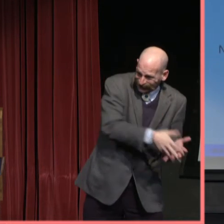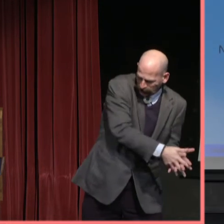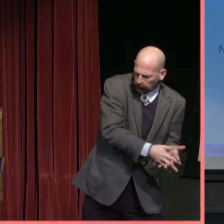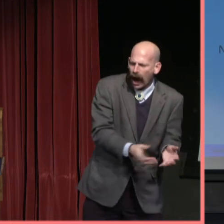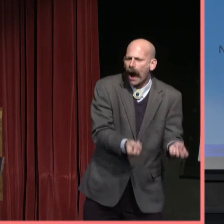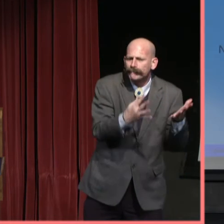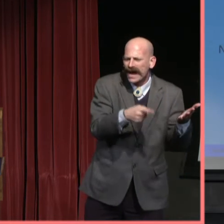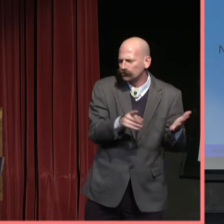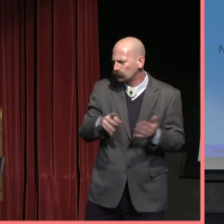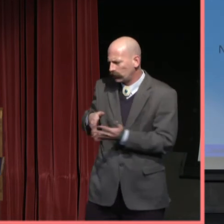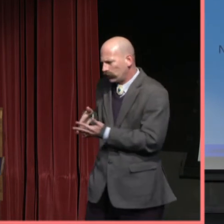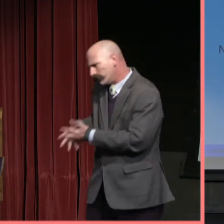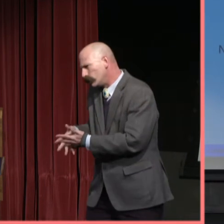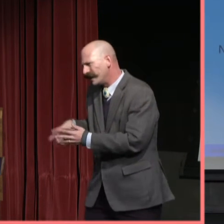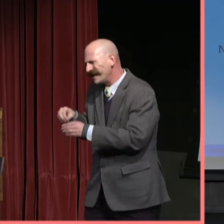and how much into the ocean.